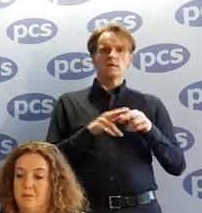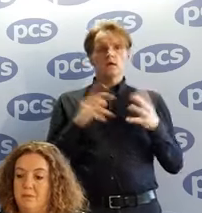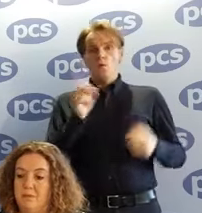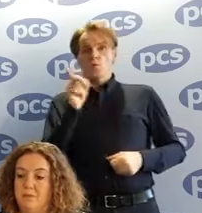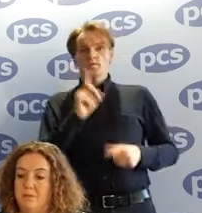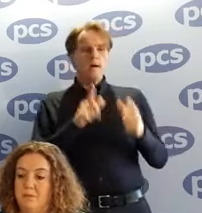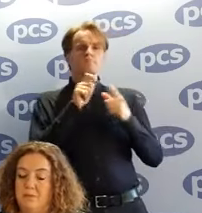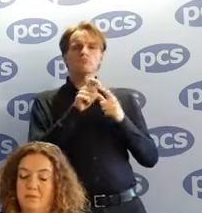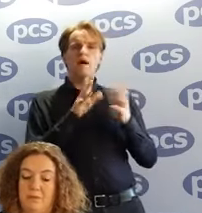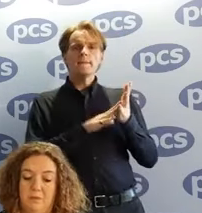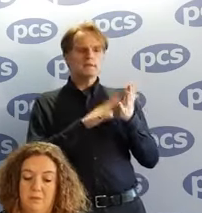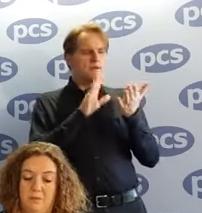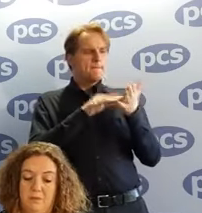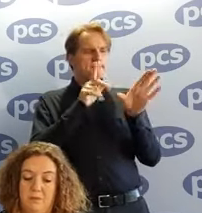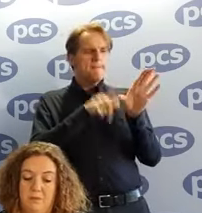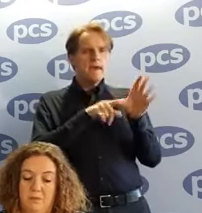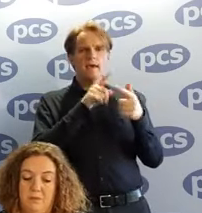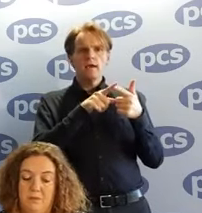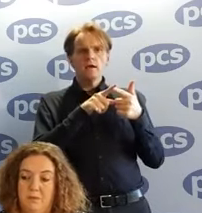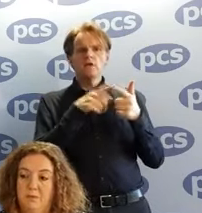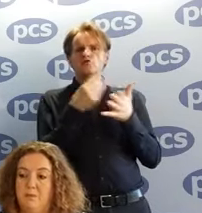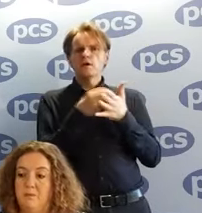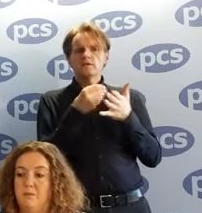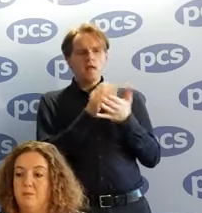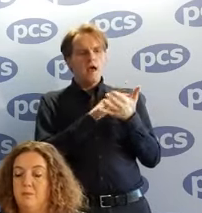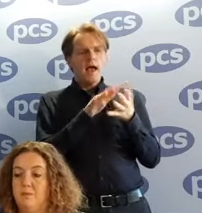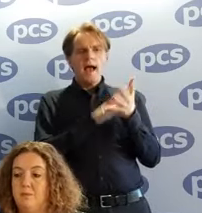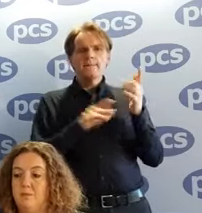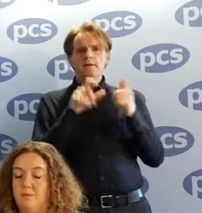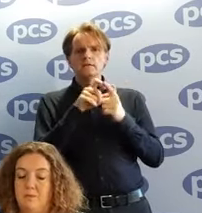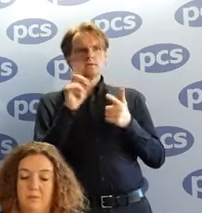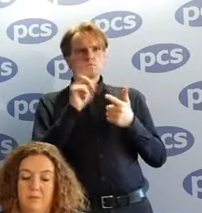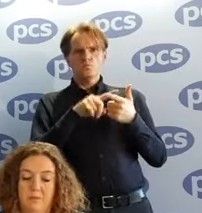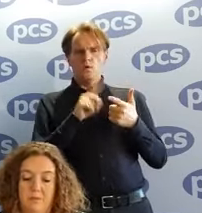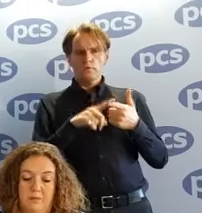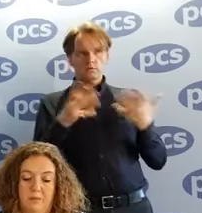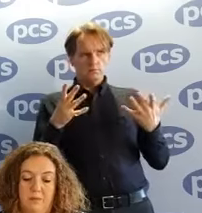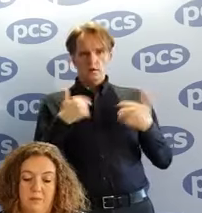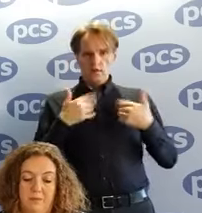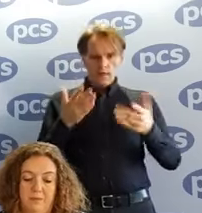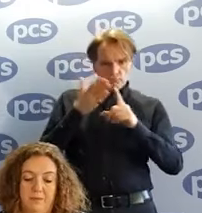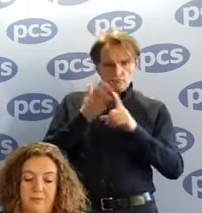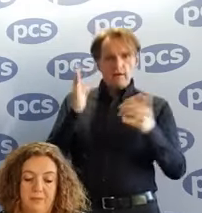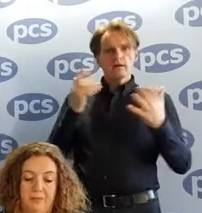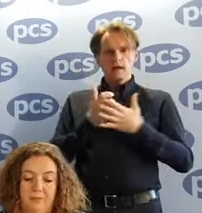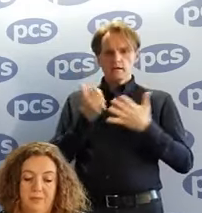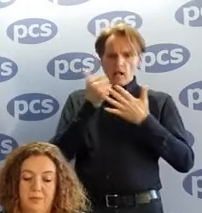Hammond and all the rest have been recognising is there'll be no Brexit preparations, there's no passports, they'll be not Universal Credit without